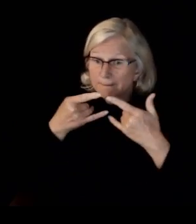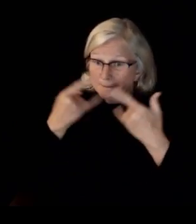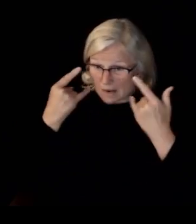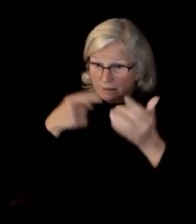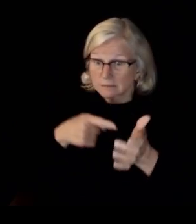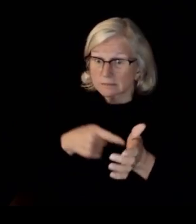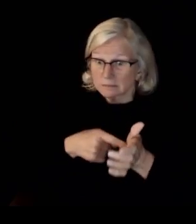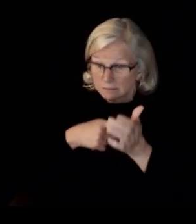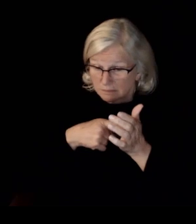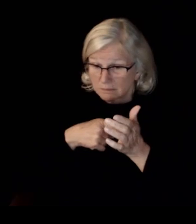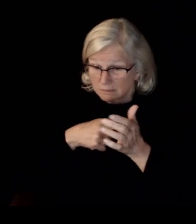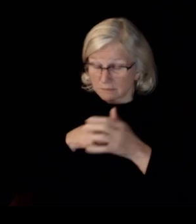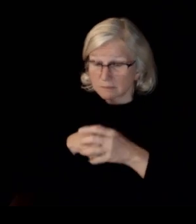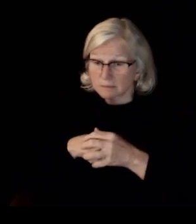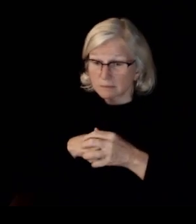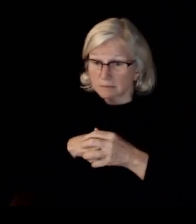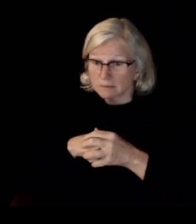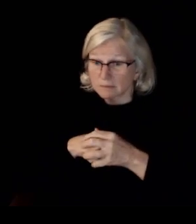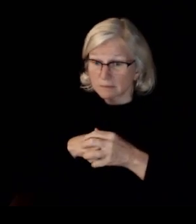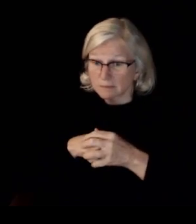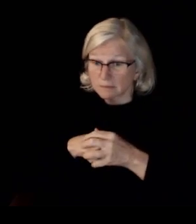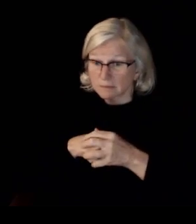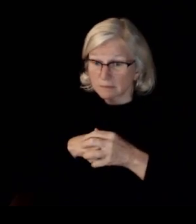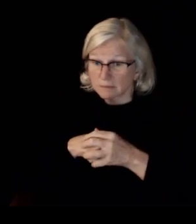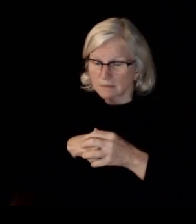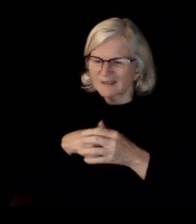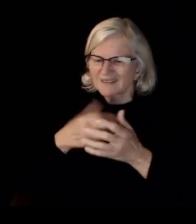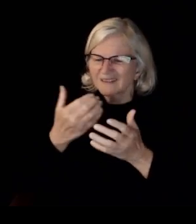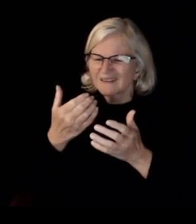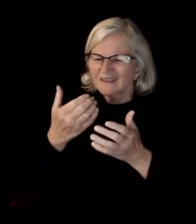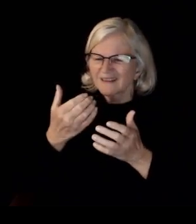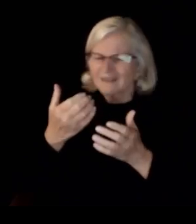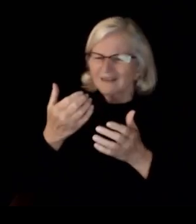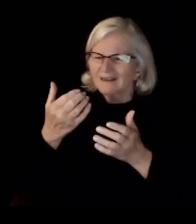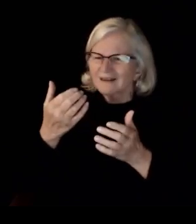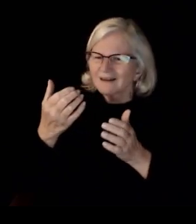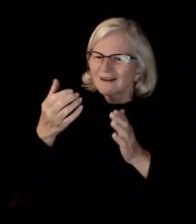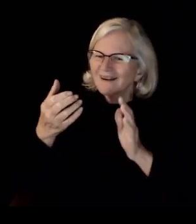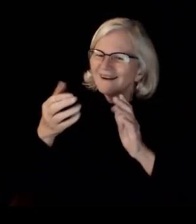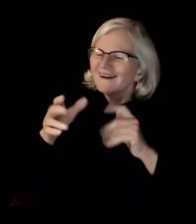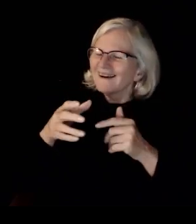look like? Where does that burden fall? Was it on the health department, on city governments